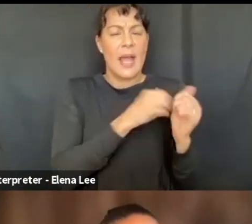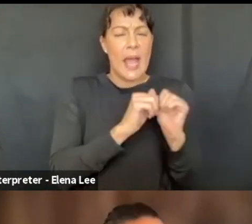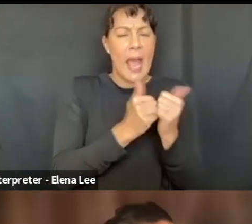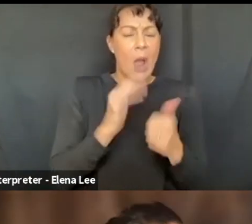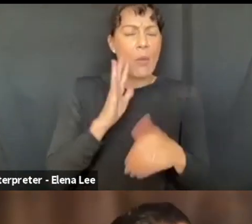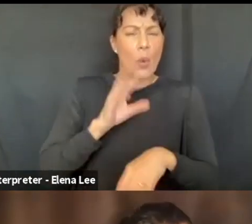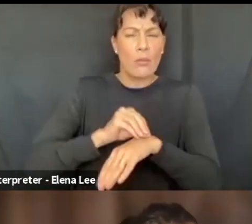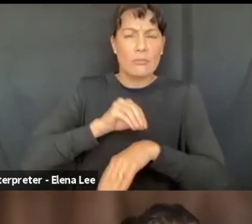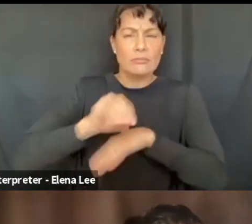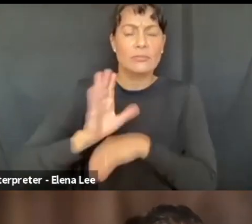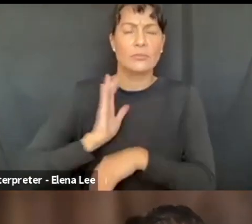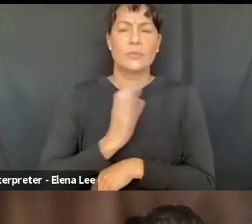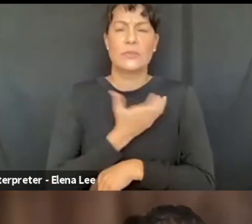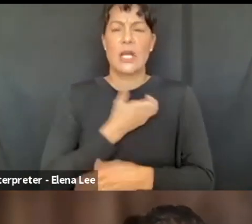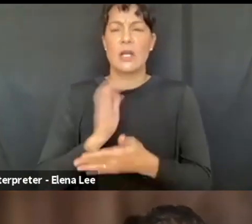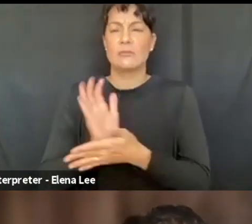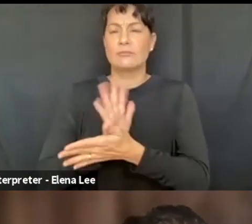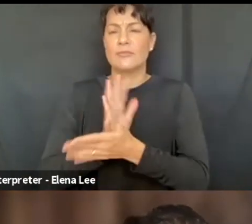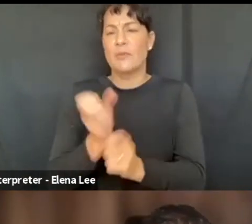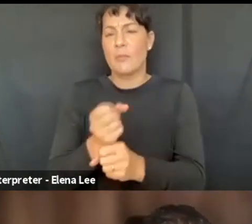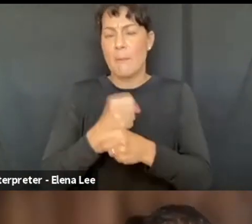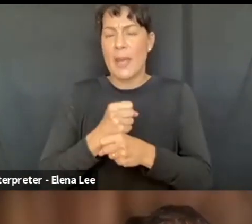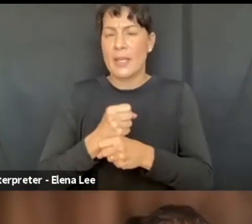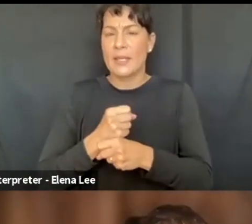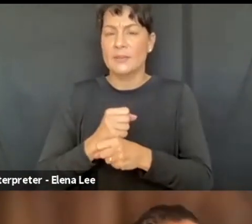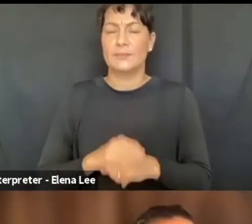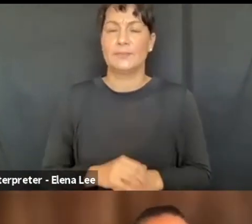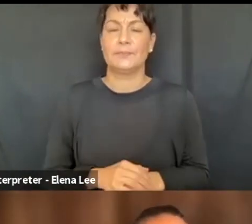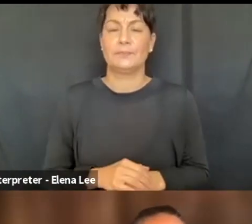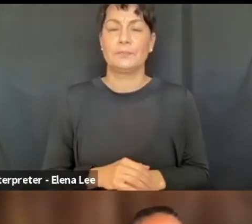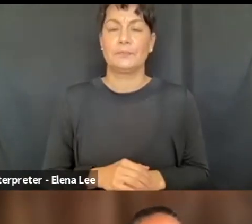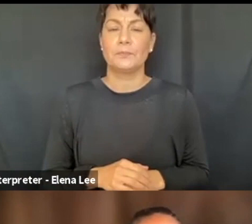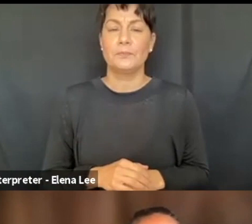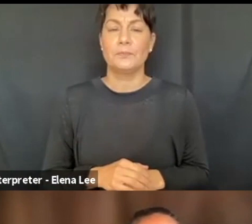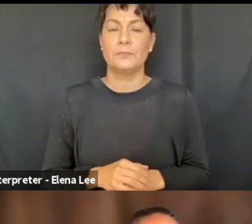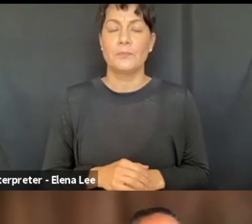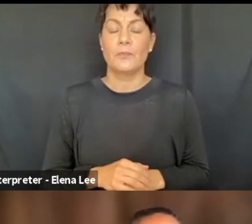And so, with that, that value and other values